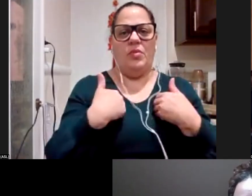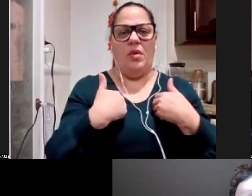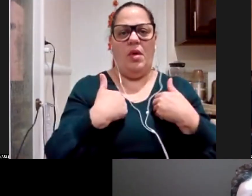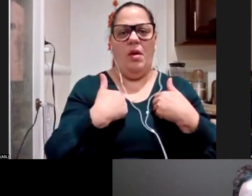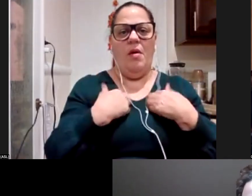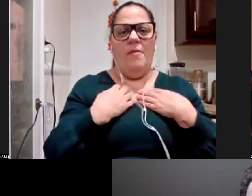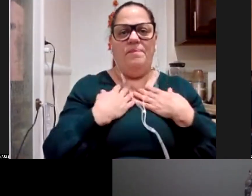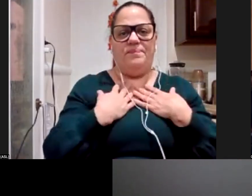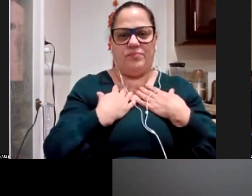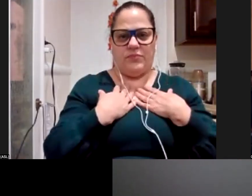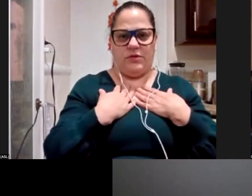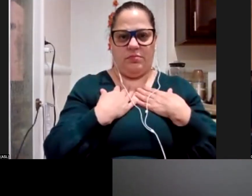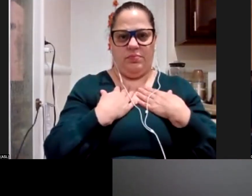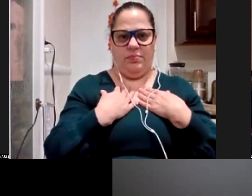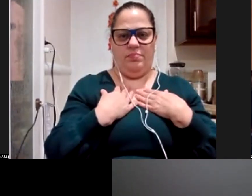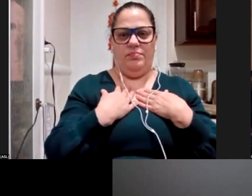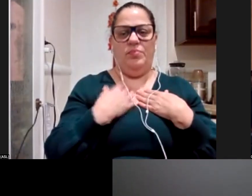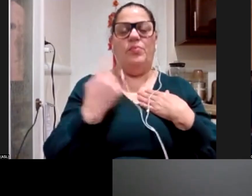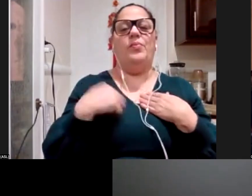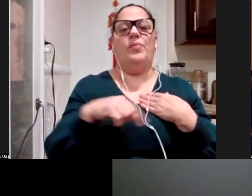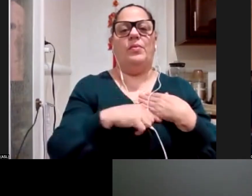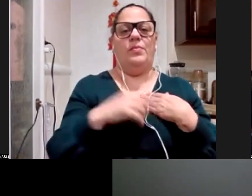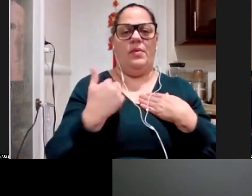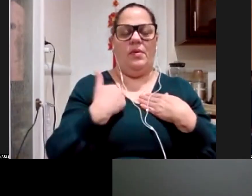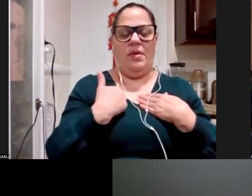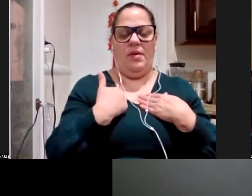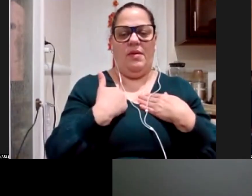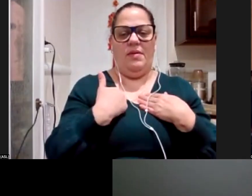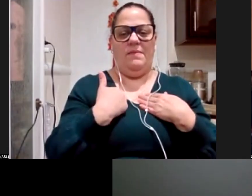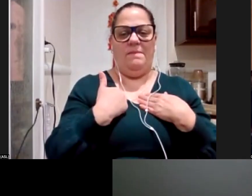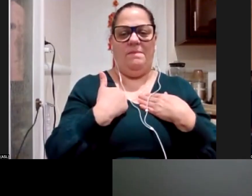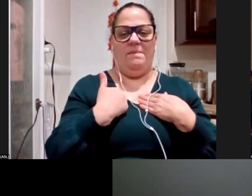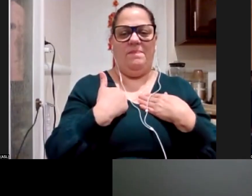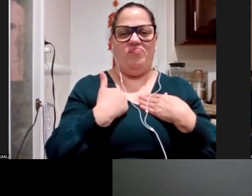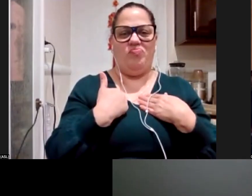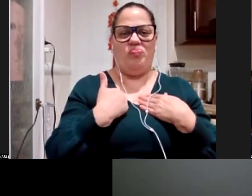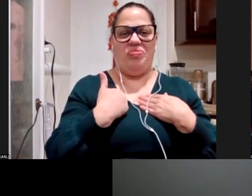[SUSAN]Thank you. We will have cold. You can come back and snuggle up.